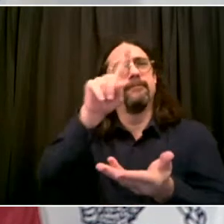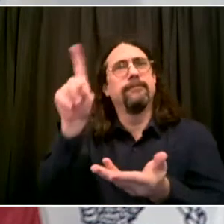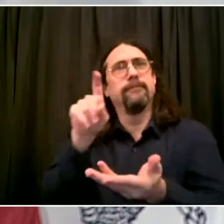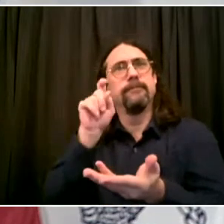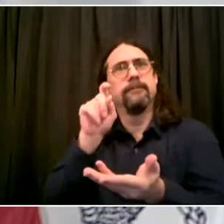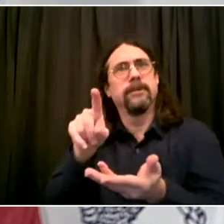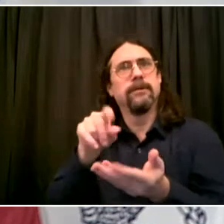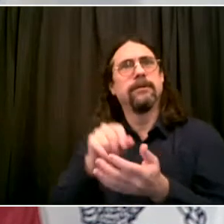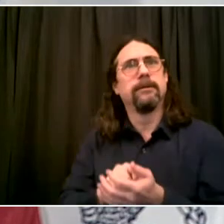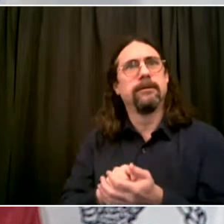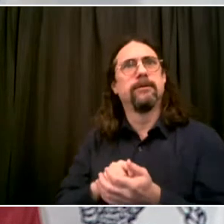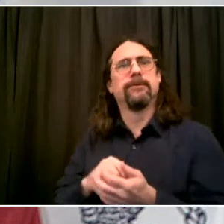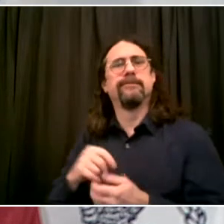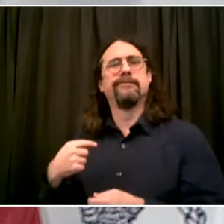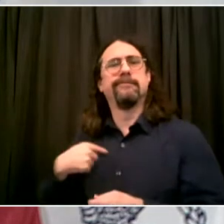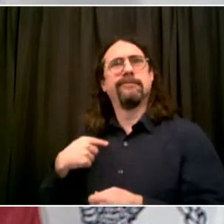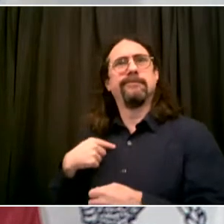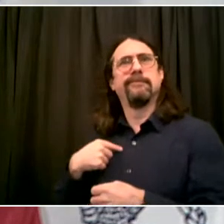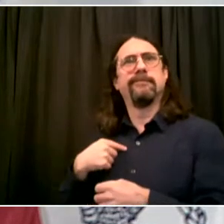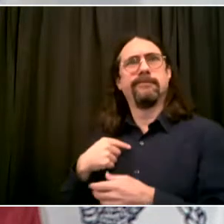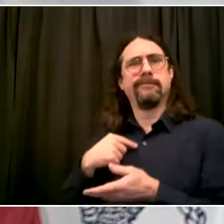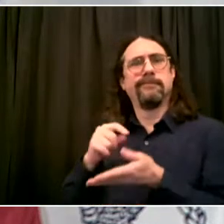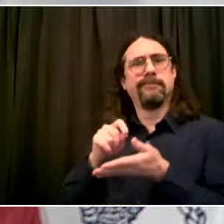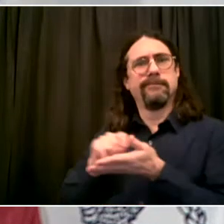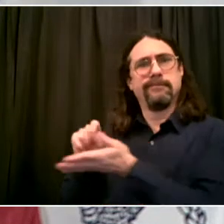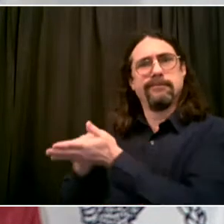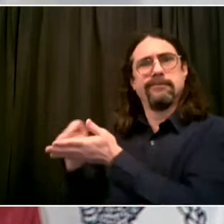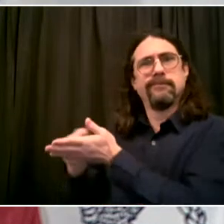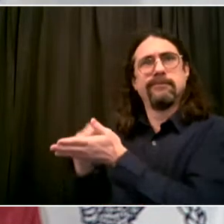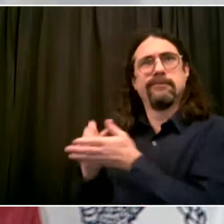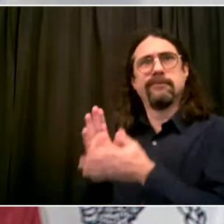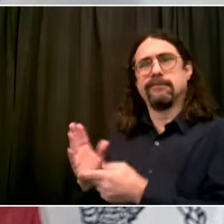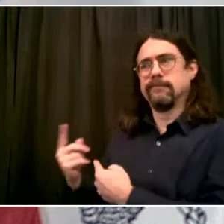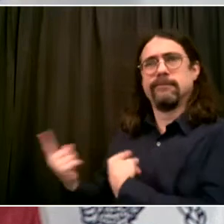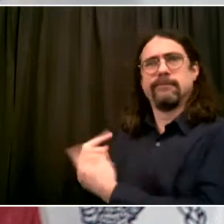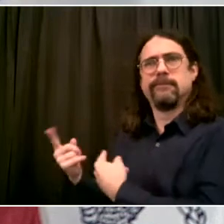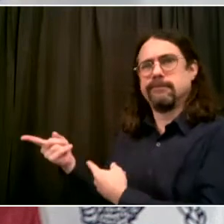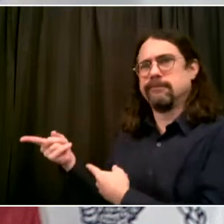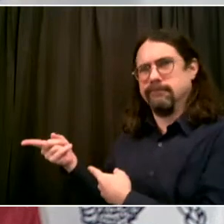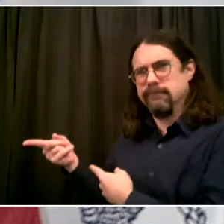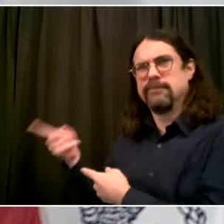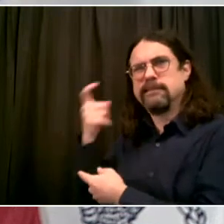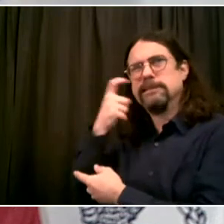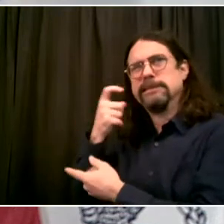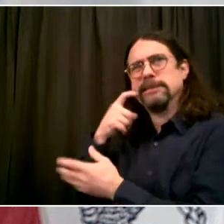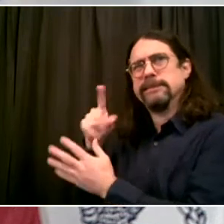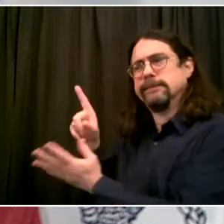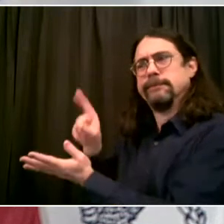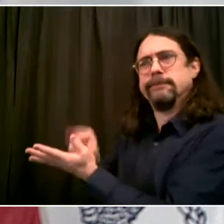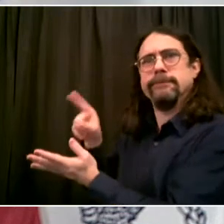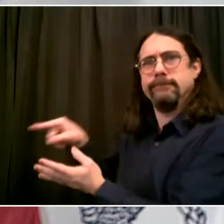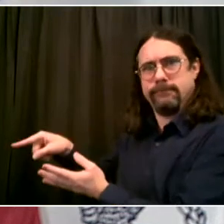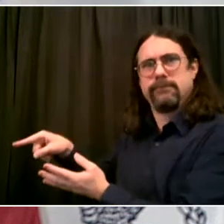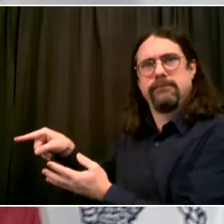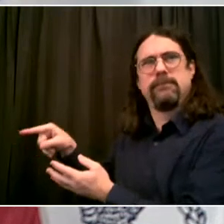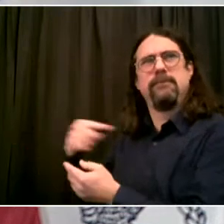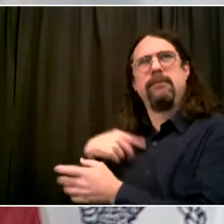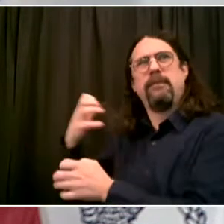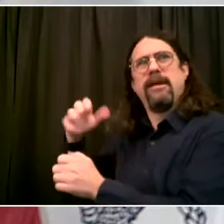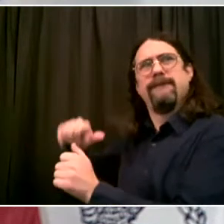YOU HOW ARE YOU? epRooterrr: I WANT TO FOLLOW UP ON A STORY WE